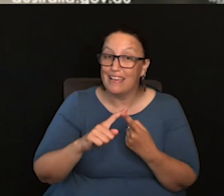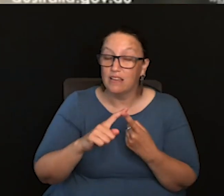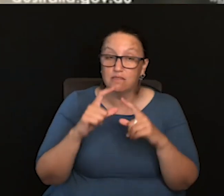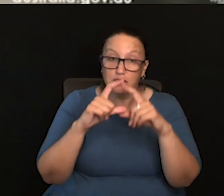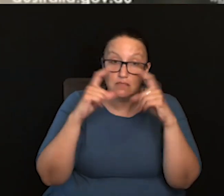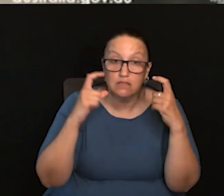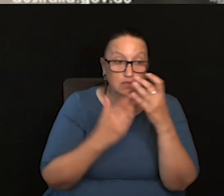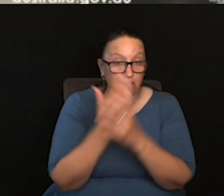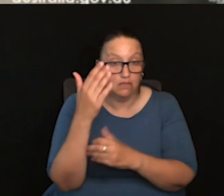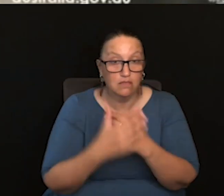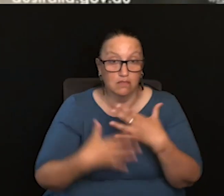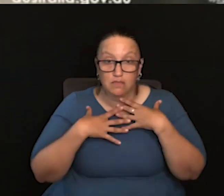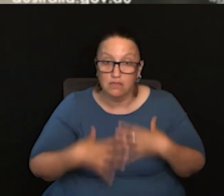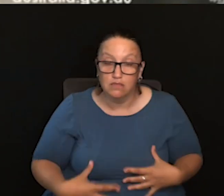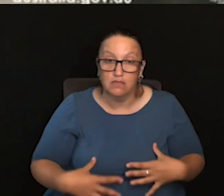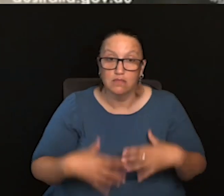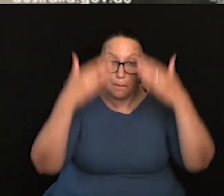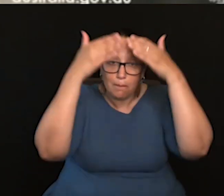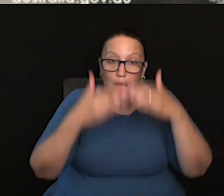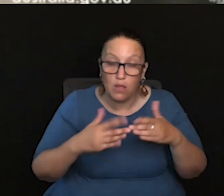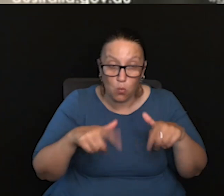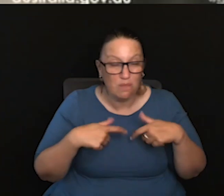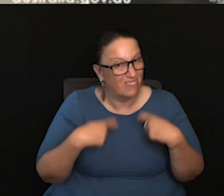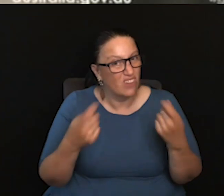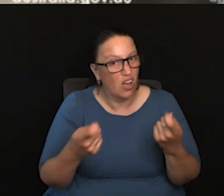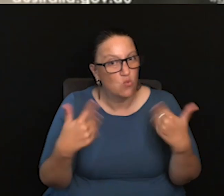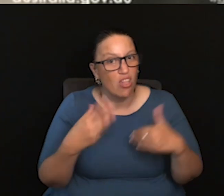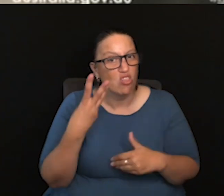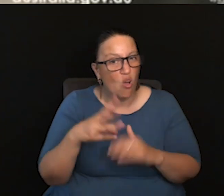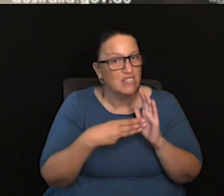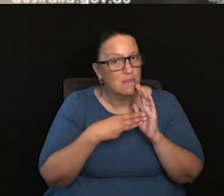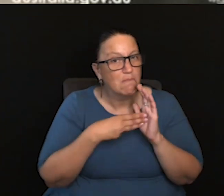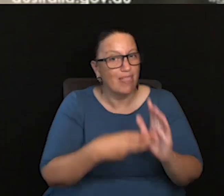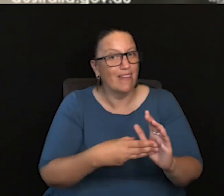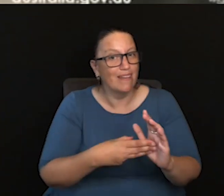Over 7.6 million rapid antigen tests and that's increasing consistently